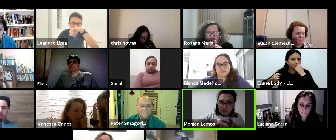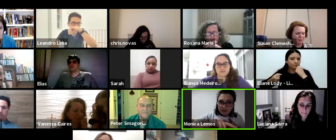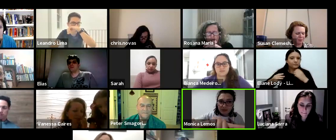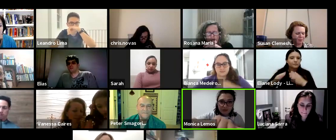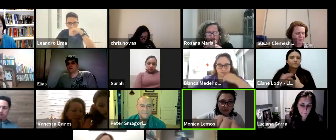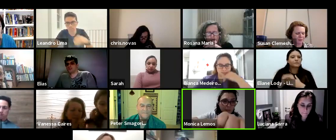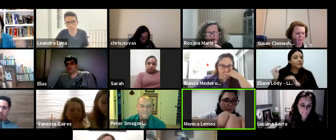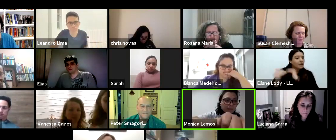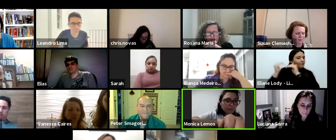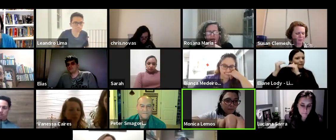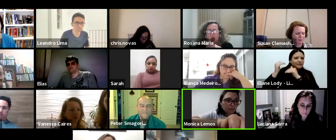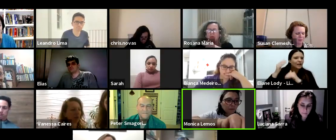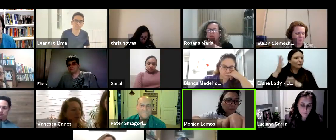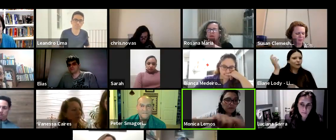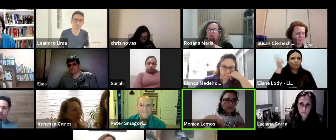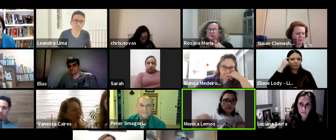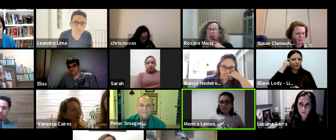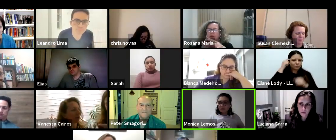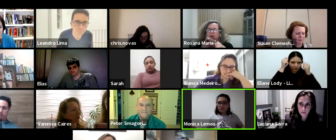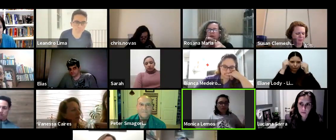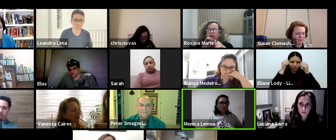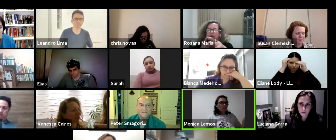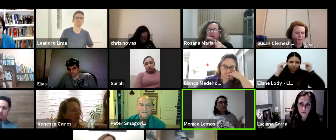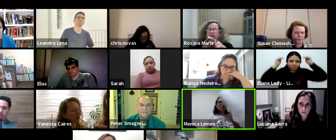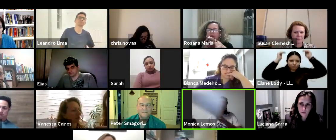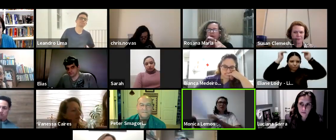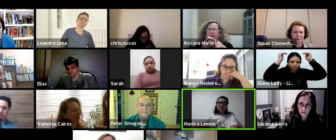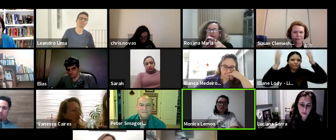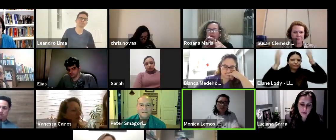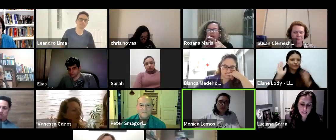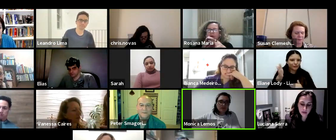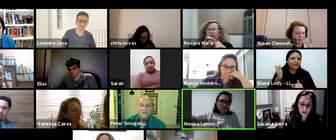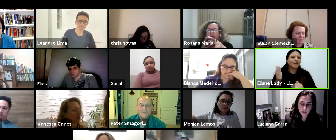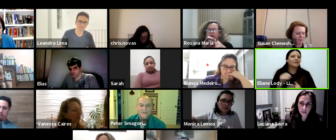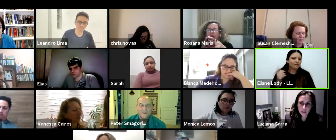very developed.